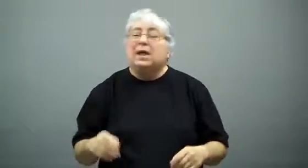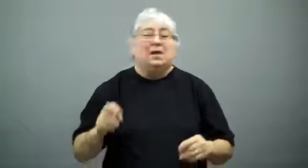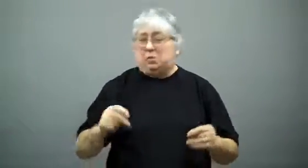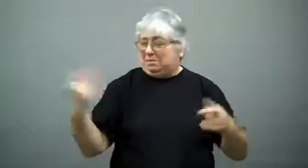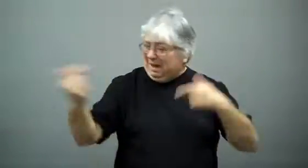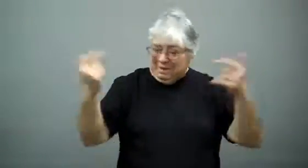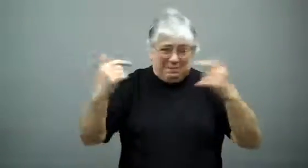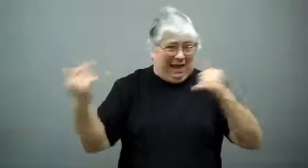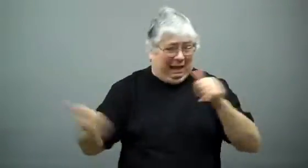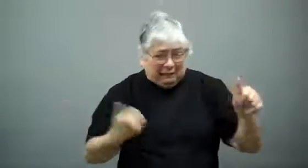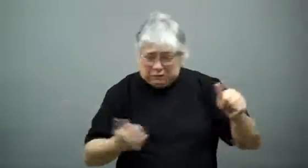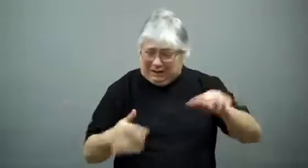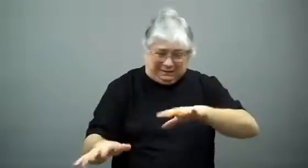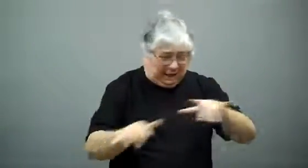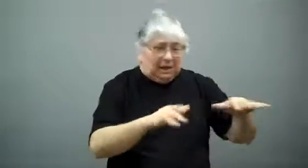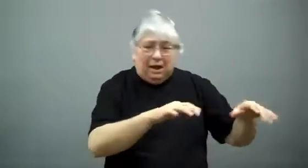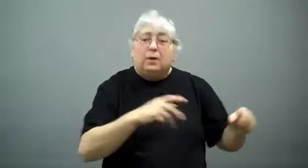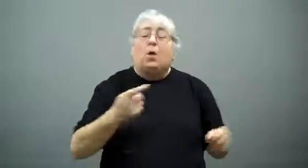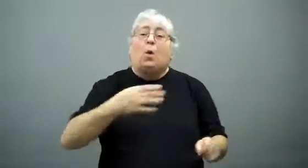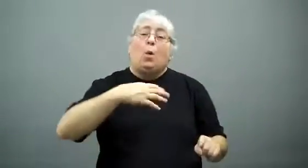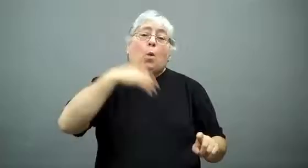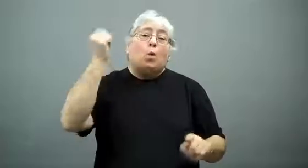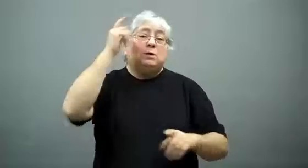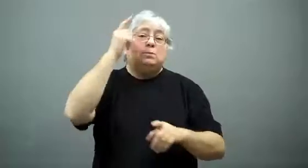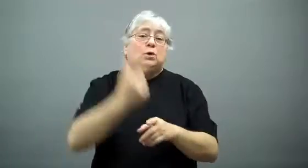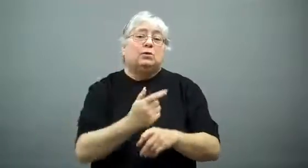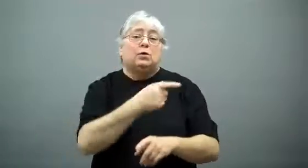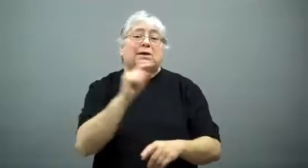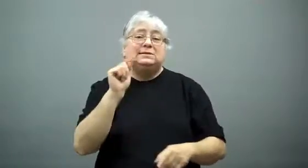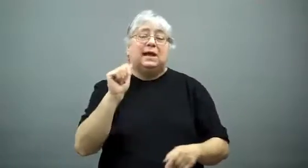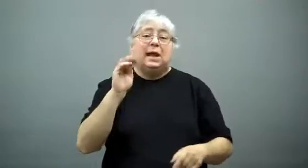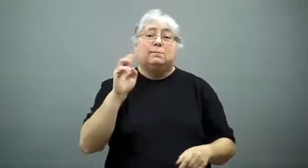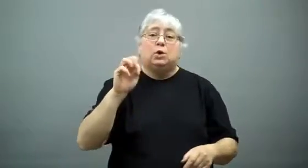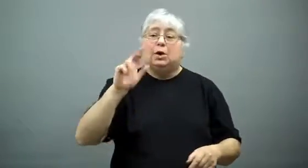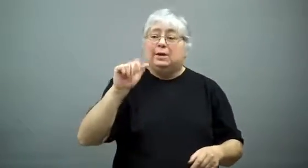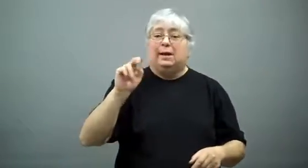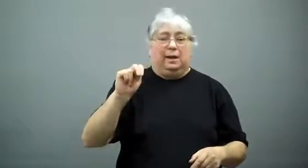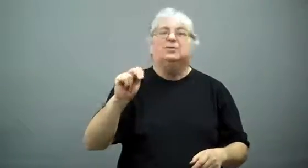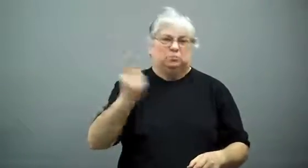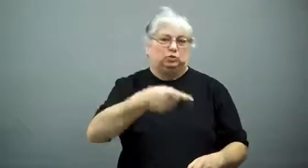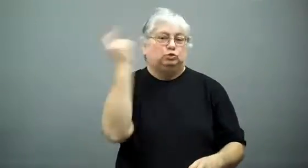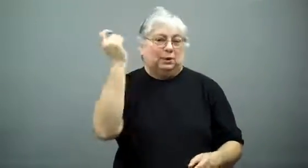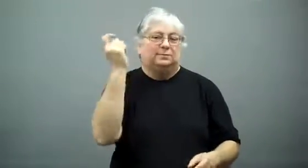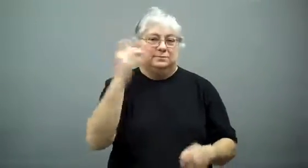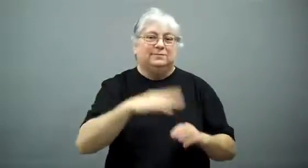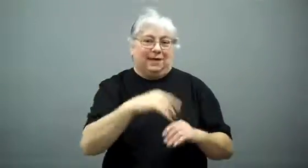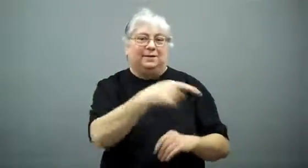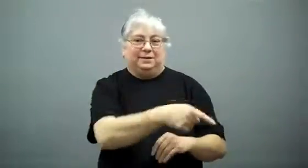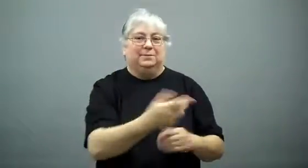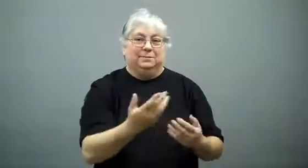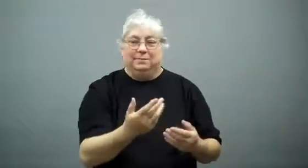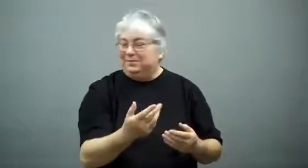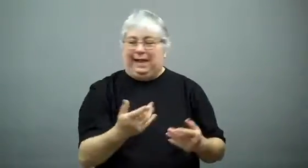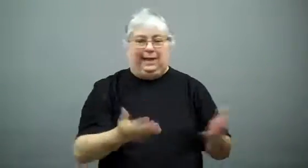A gunfight ensued, in which Tamerlan was shot.